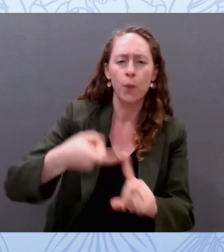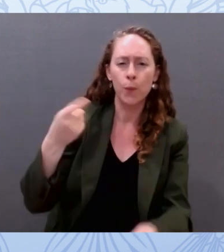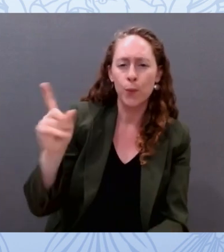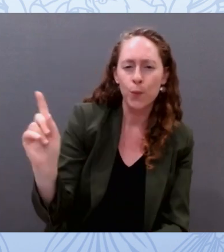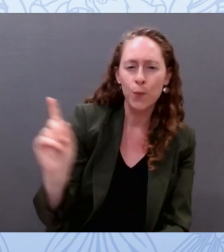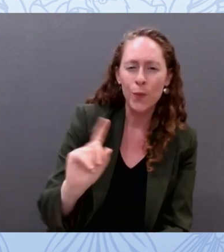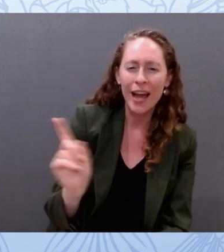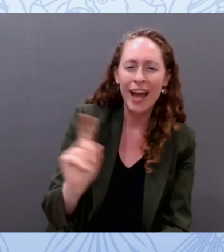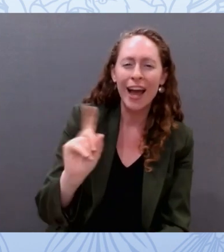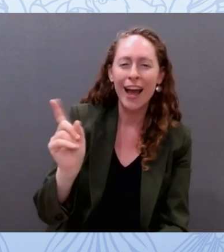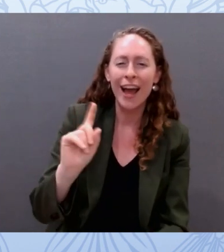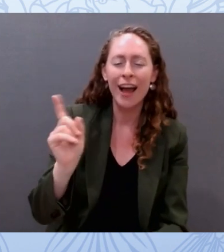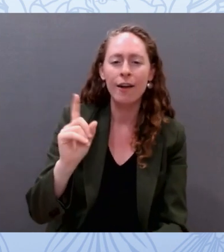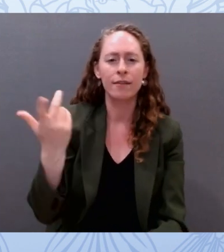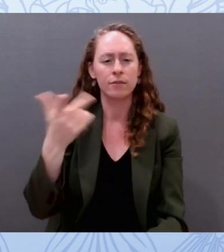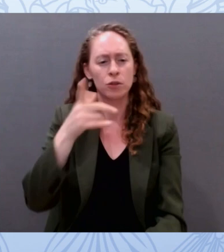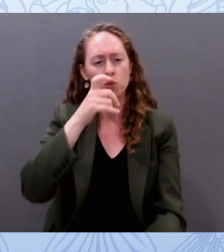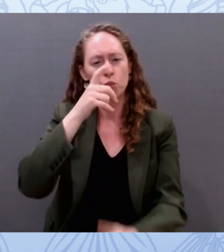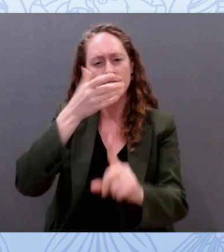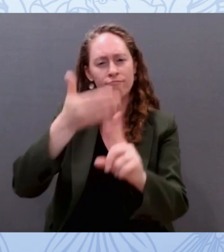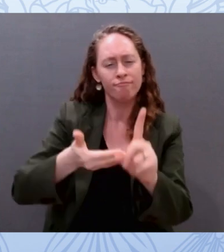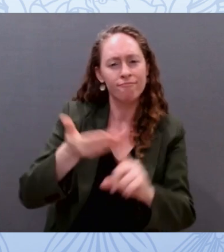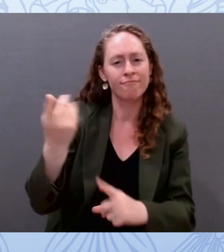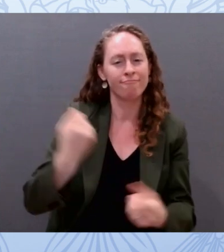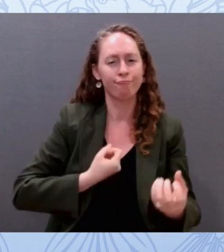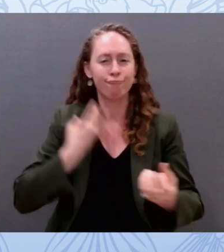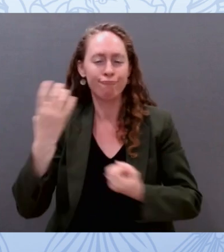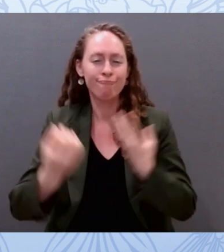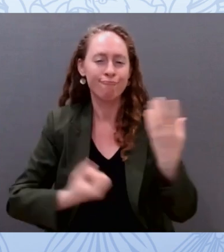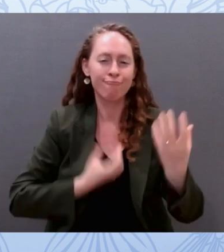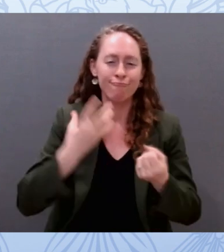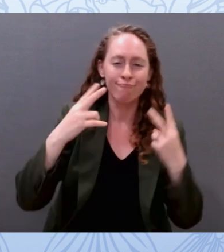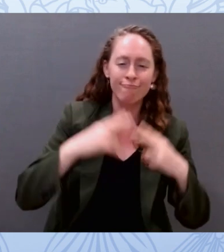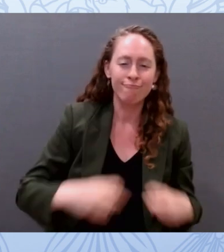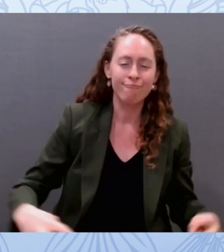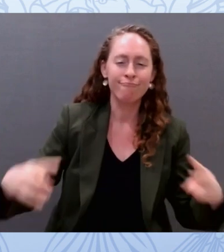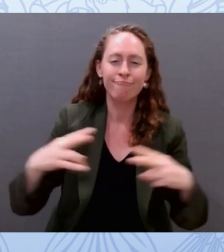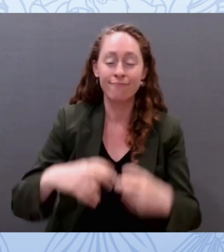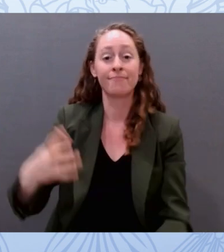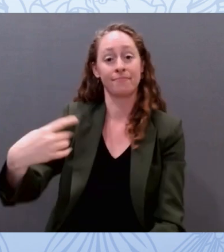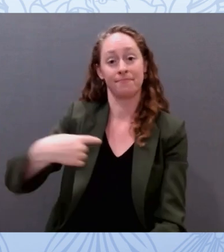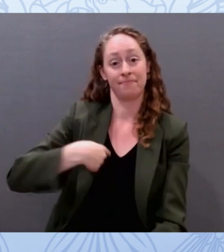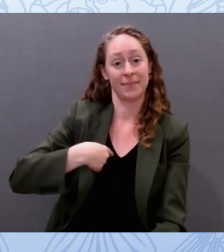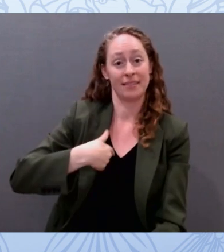in a quiet neighborhood of Willow Grove, Pennsylvania, just outside of Philadelphia